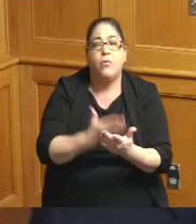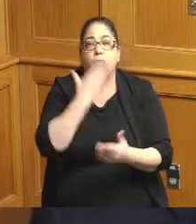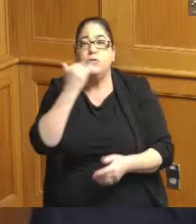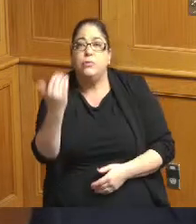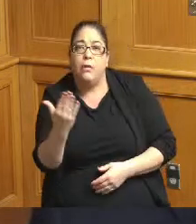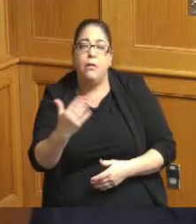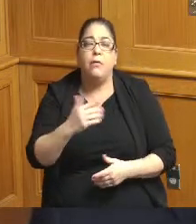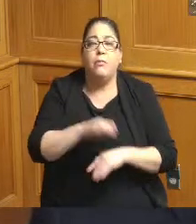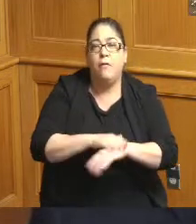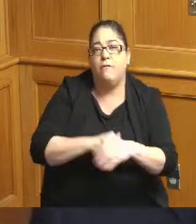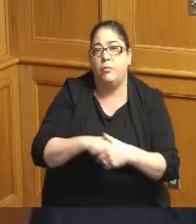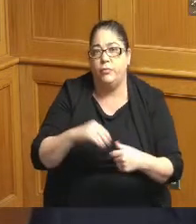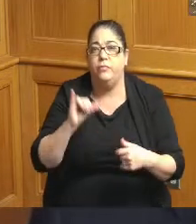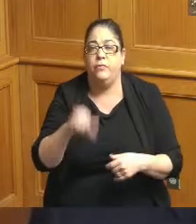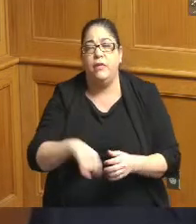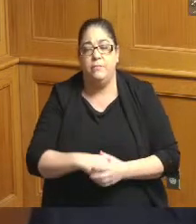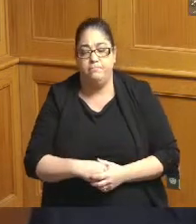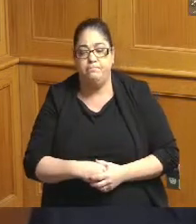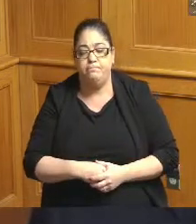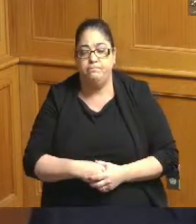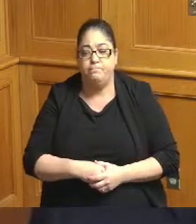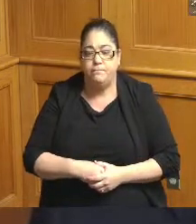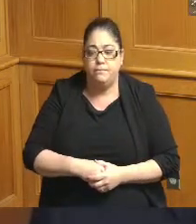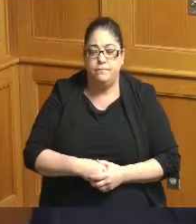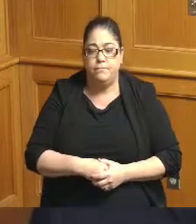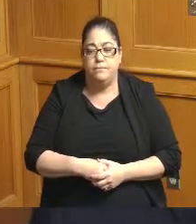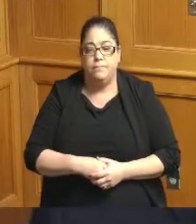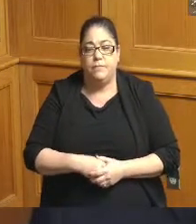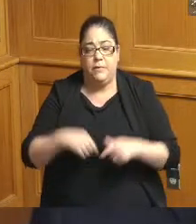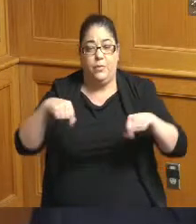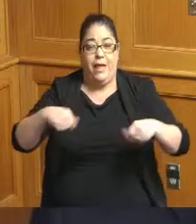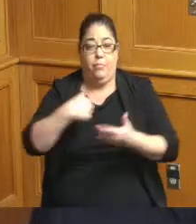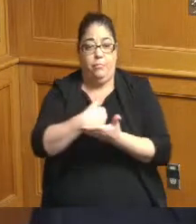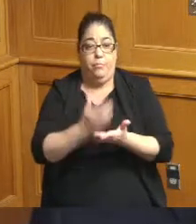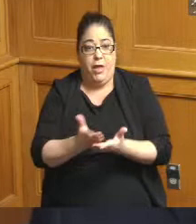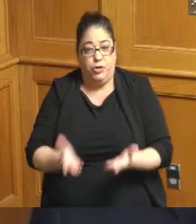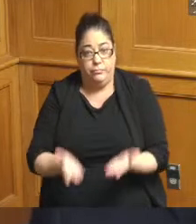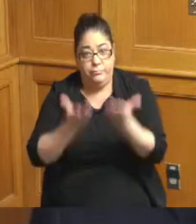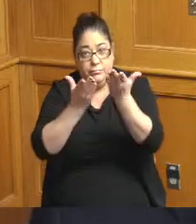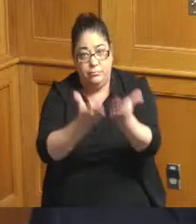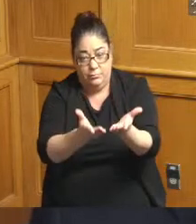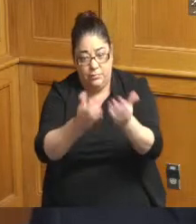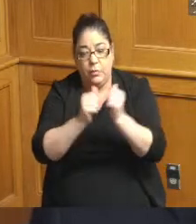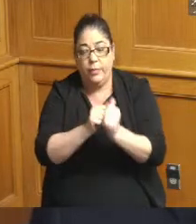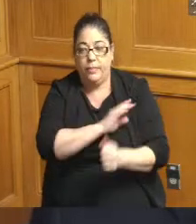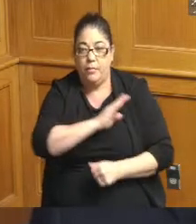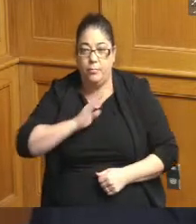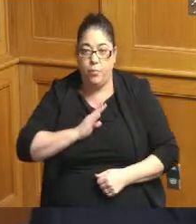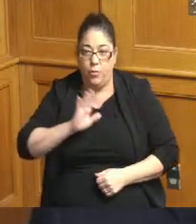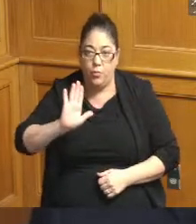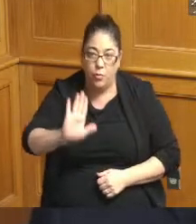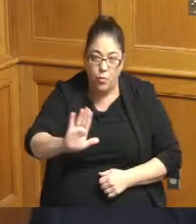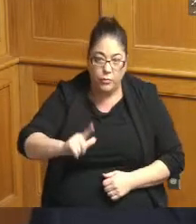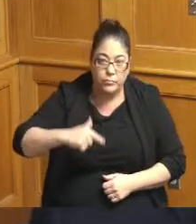as well as Indicated the Board the budget is now in the in the Board's hands we proposed in the